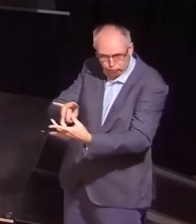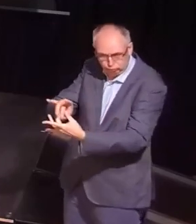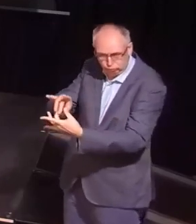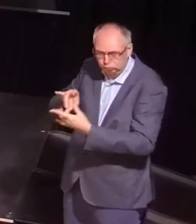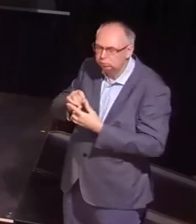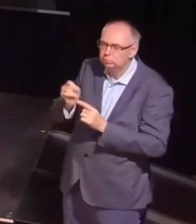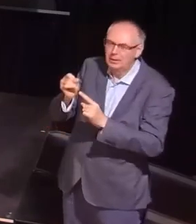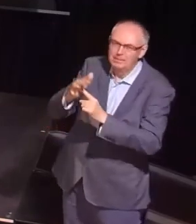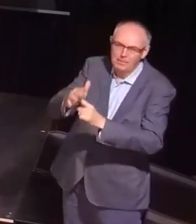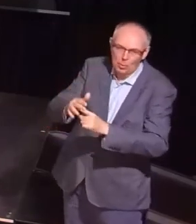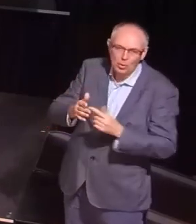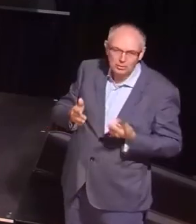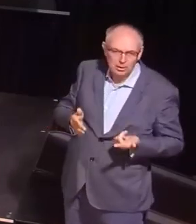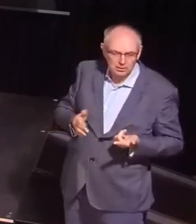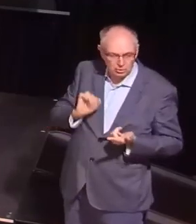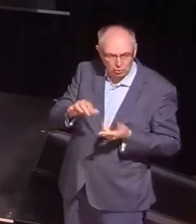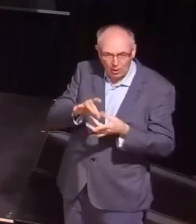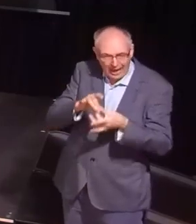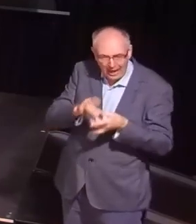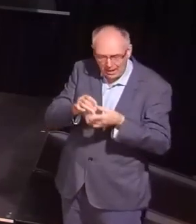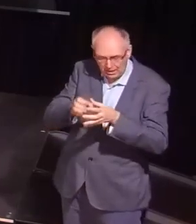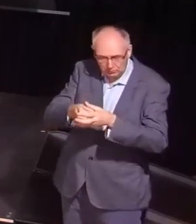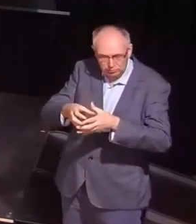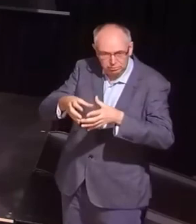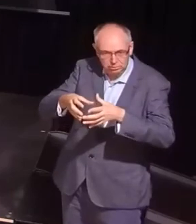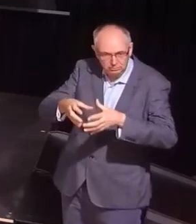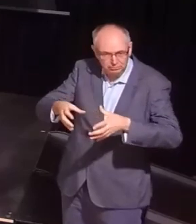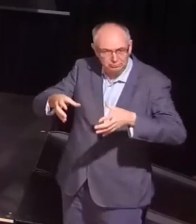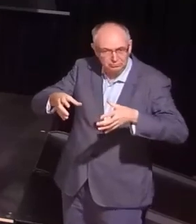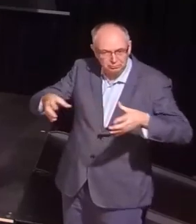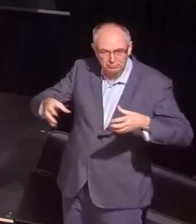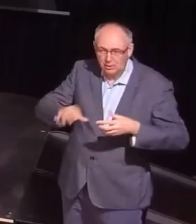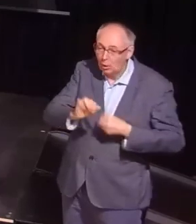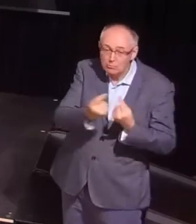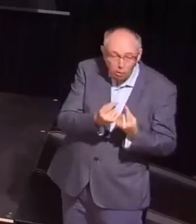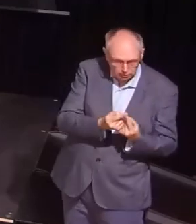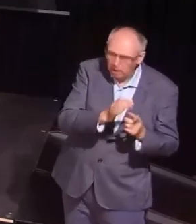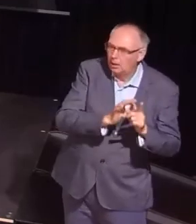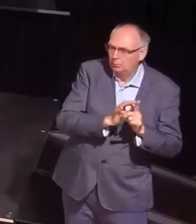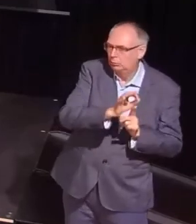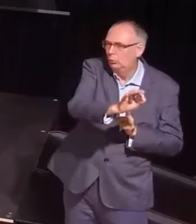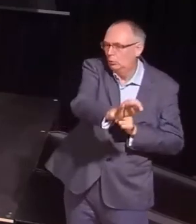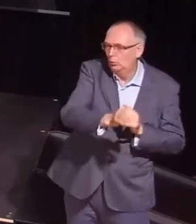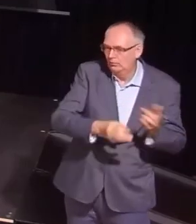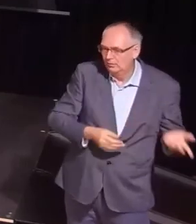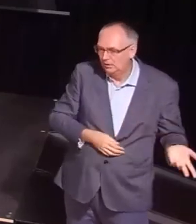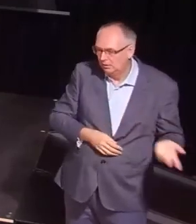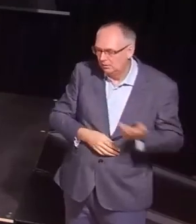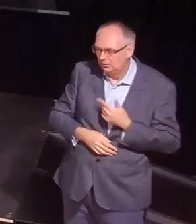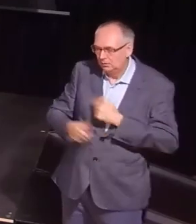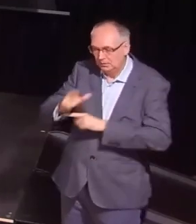to growing your allies and improving your products. Because as the disability and gaming community says,